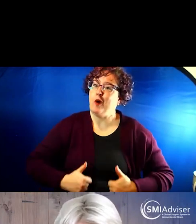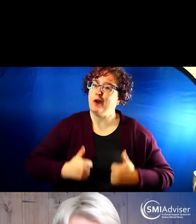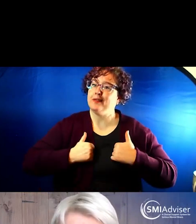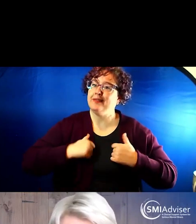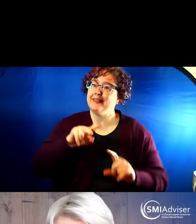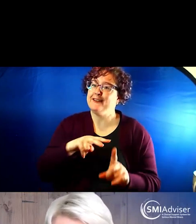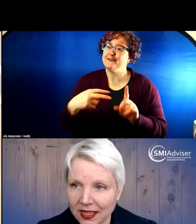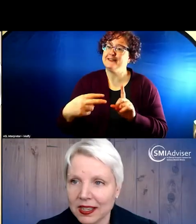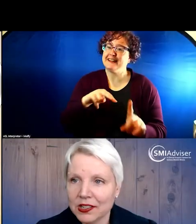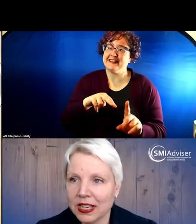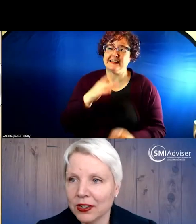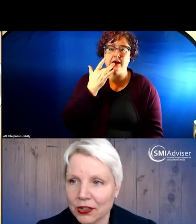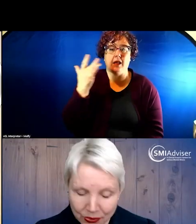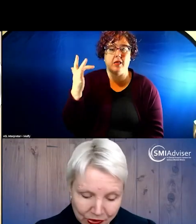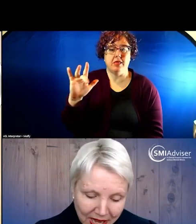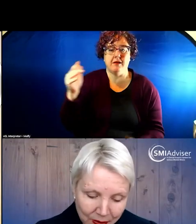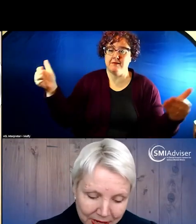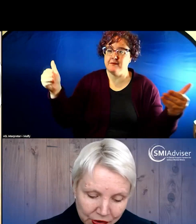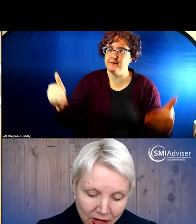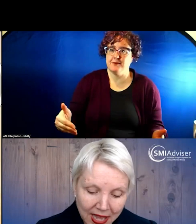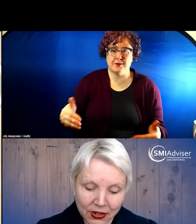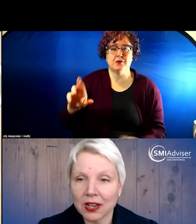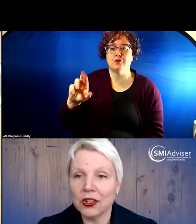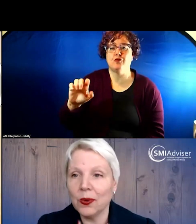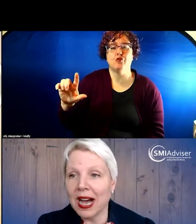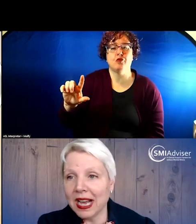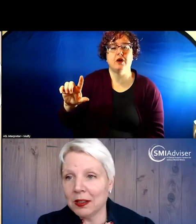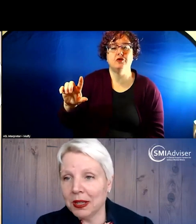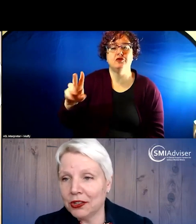I AM LUCKY TO INTRODUCE RACHEL, WHO I HAD THE PLEASURE